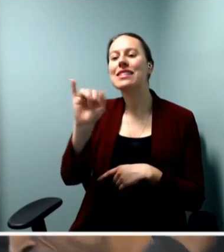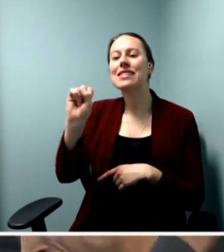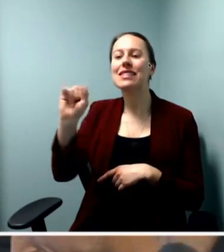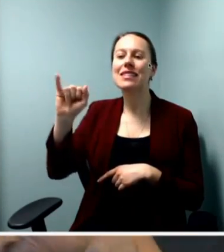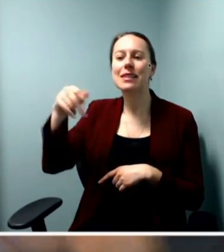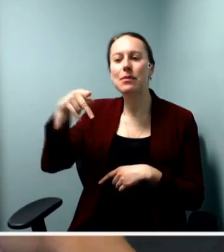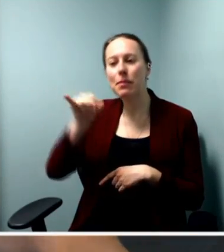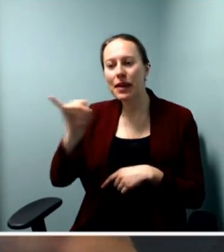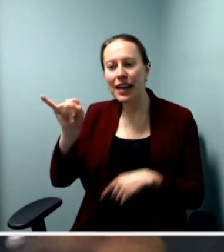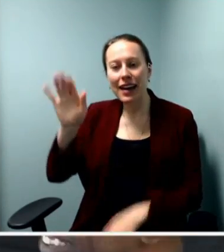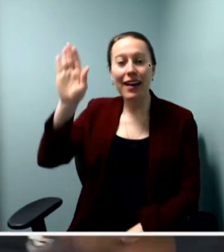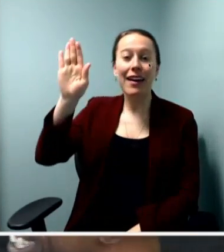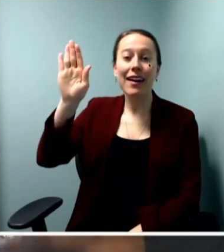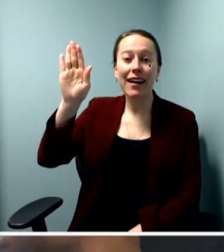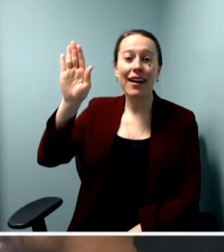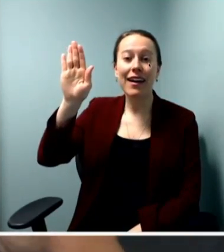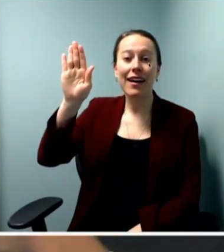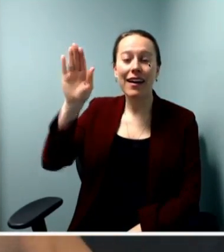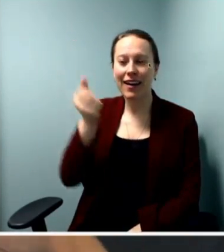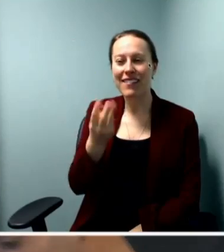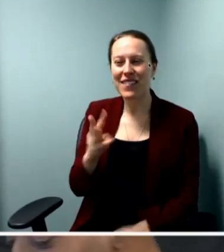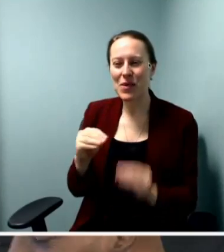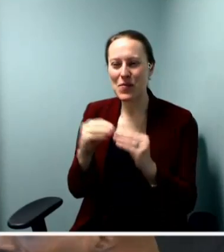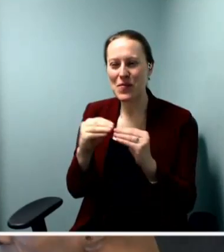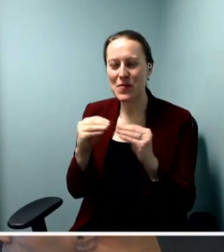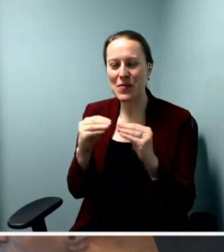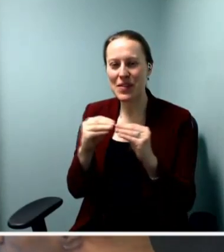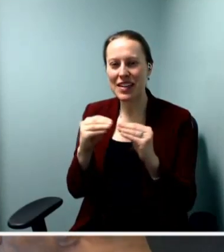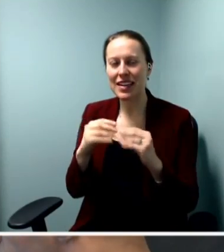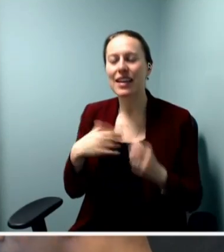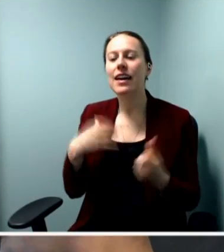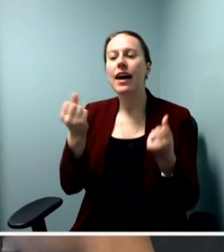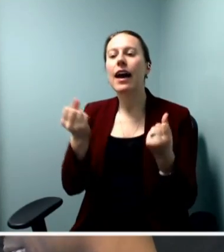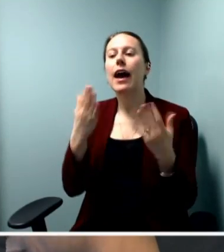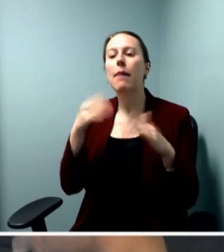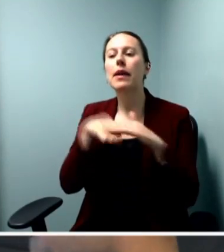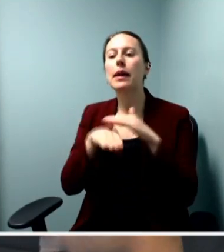Oh, yeah. We got a few more. How many were born in New England?